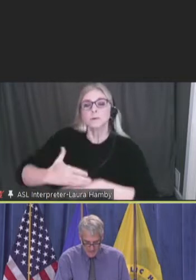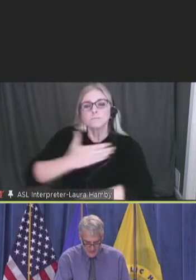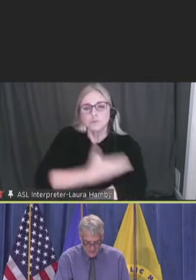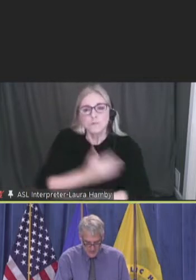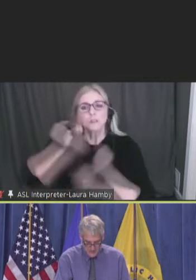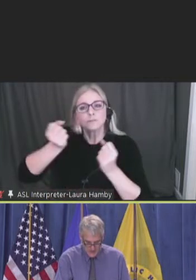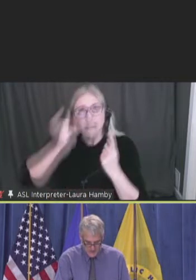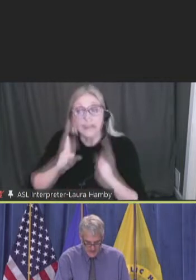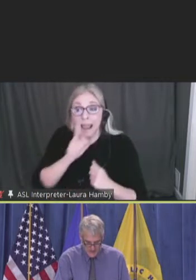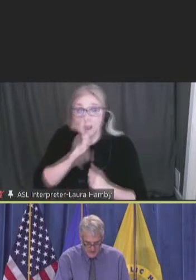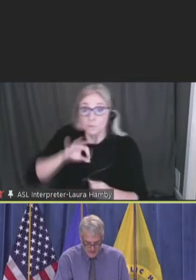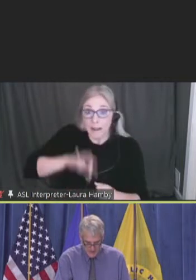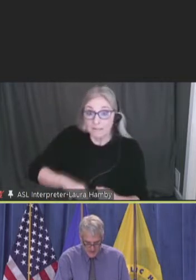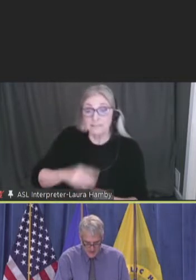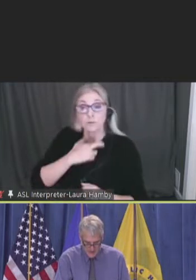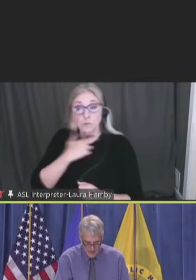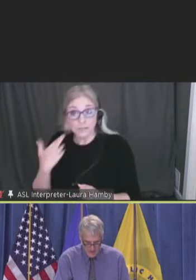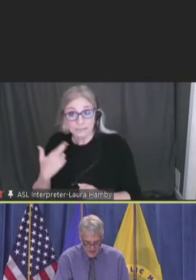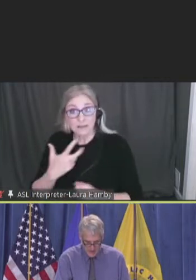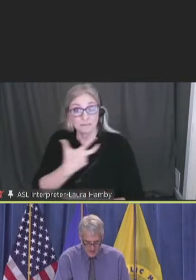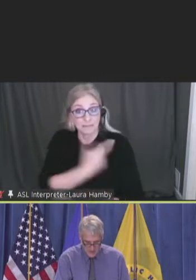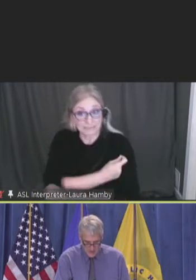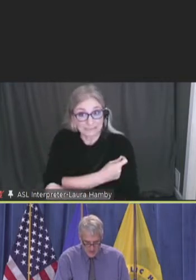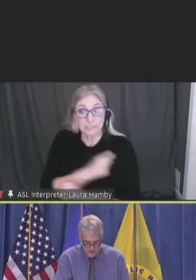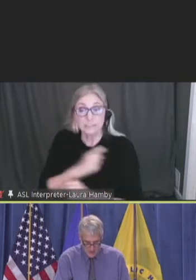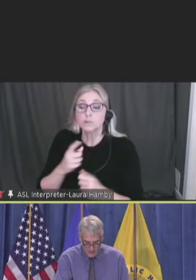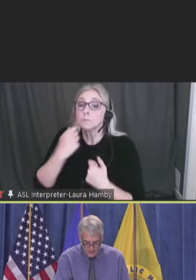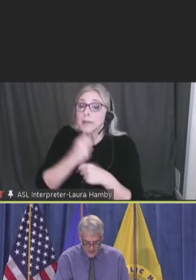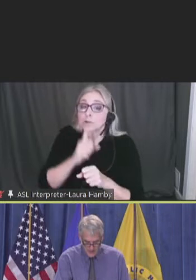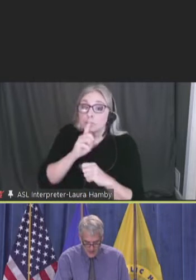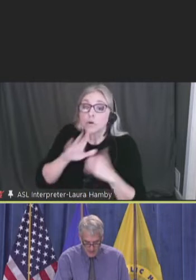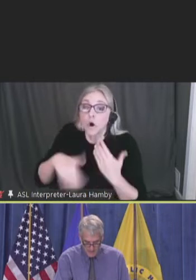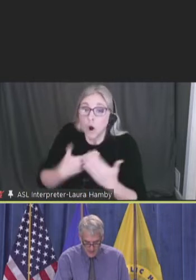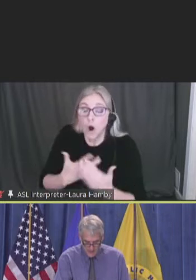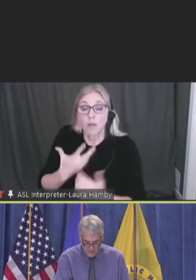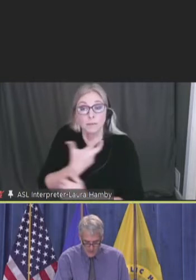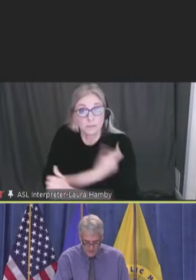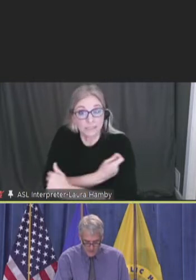and risks of vaccines, and to ensure that all immunization providers are well versed